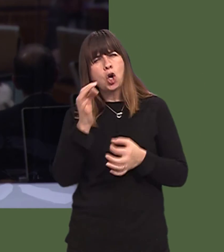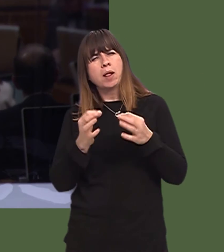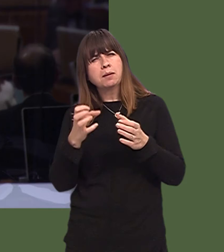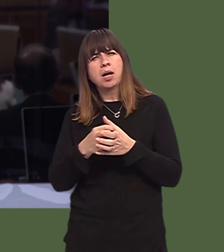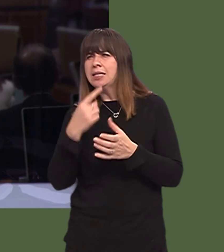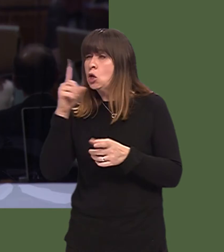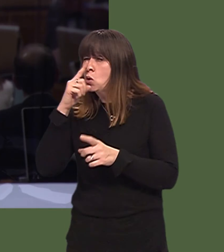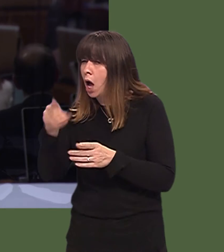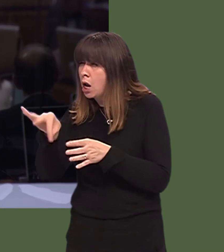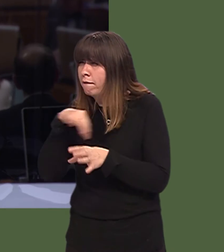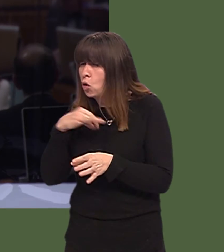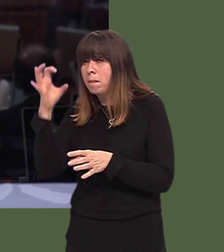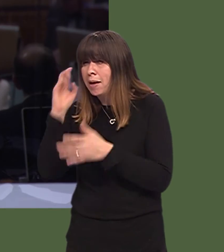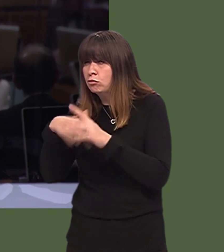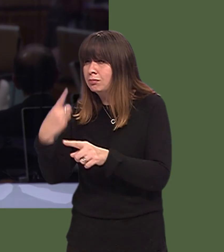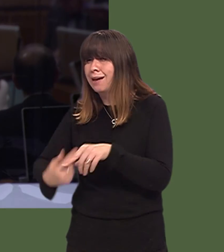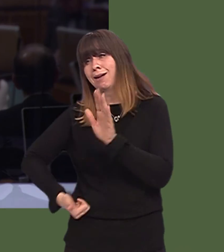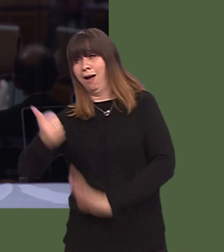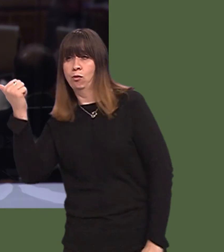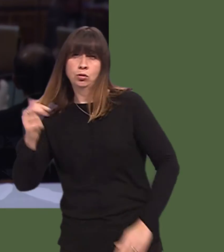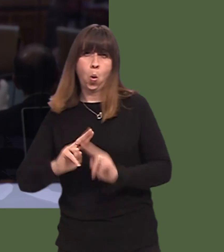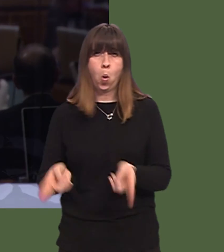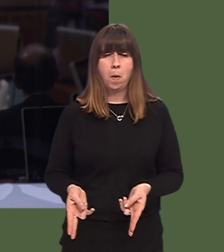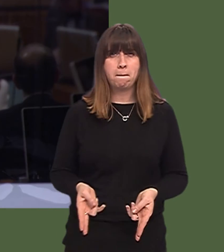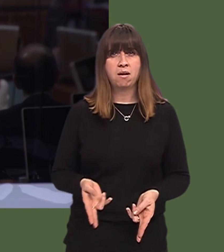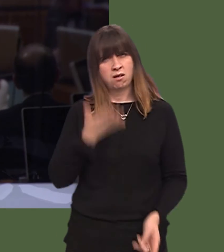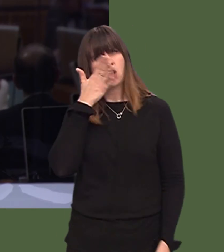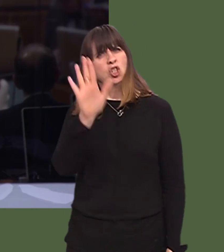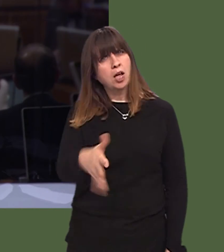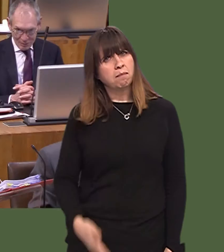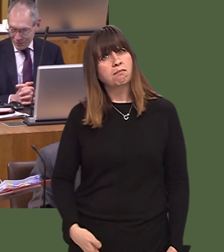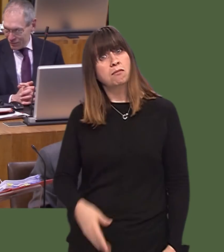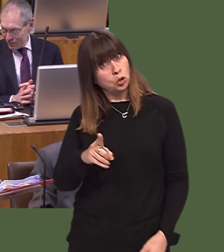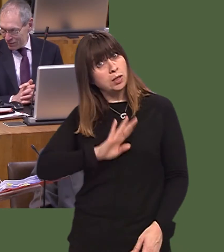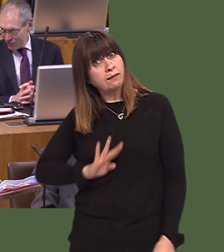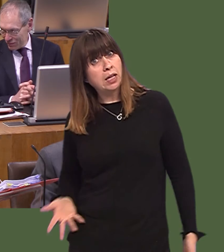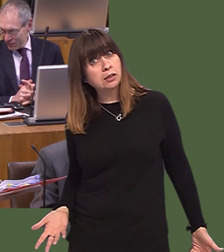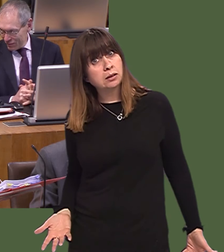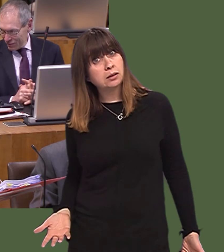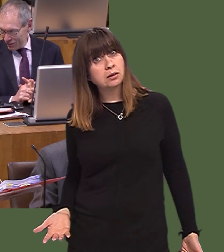their homes if they canít pay bedroom tax. Are you happy with all this?